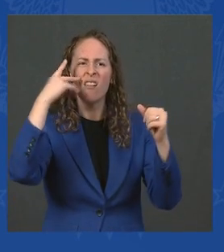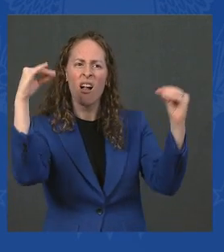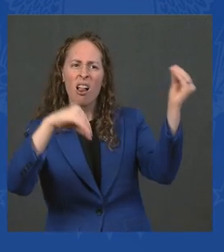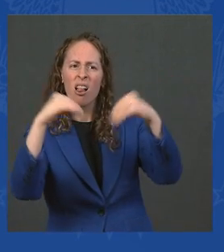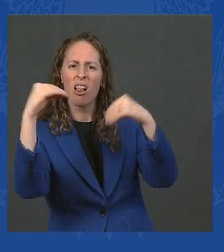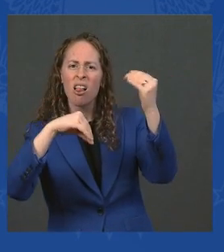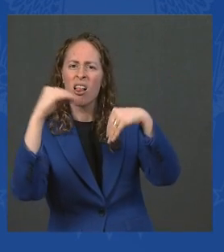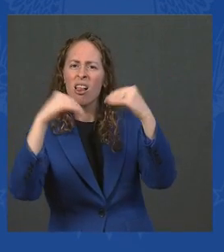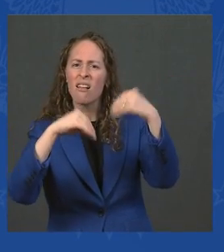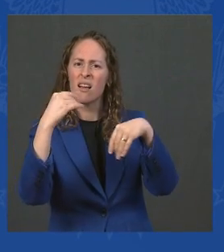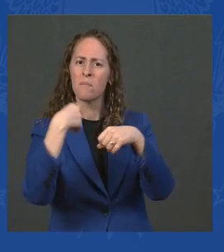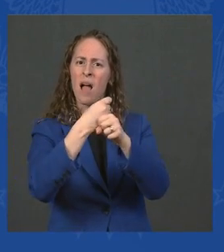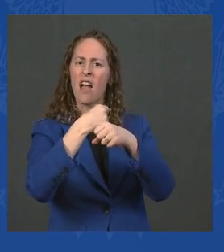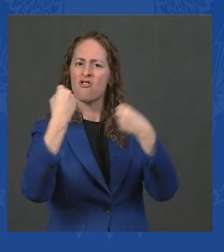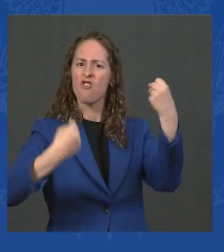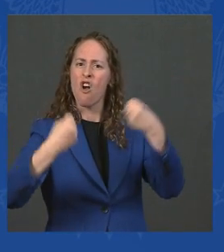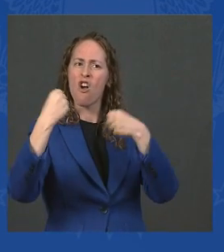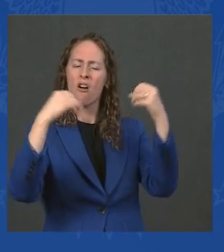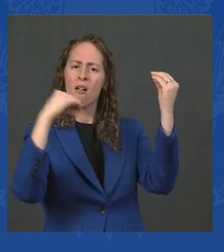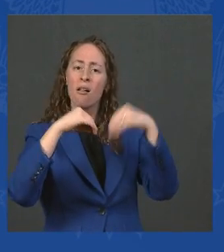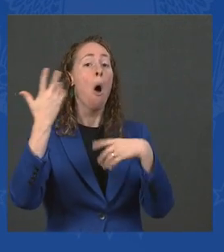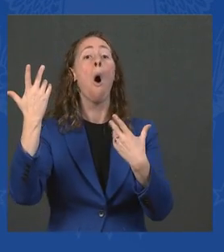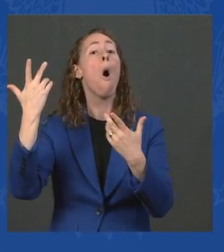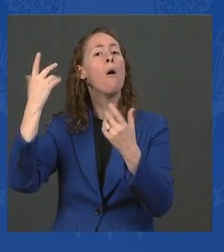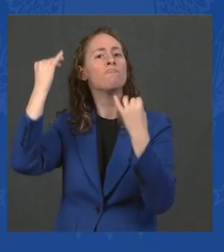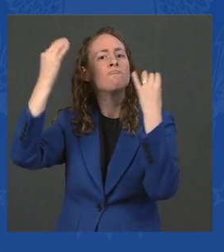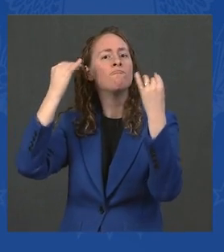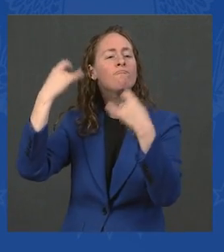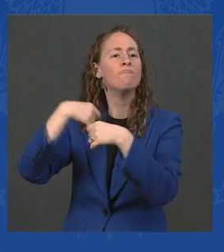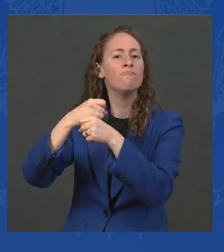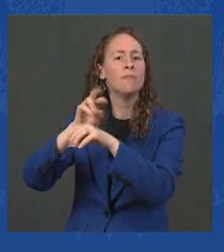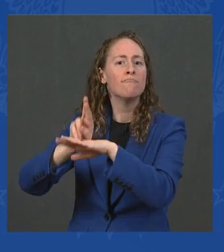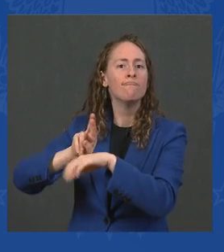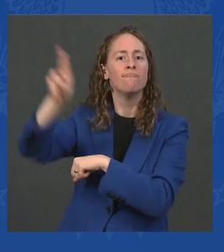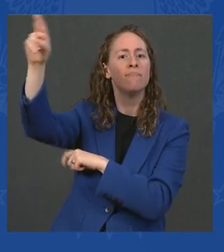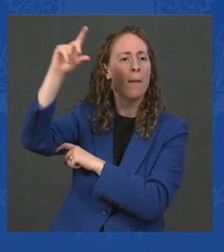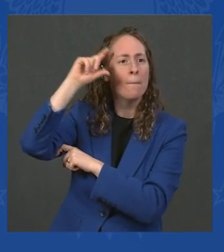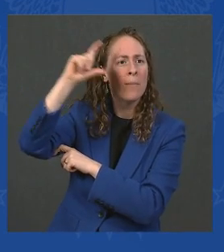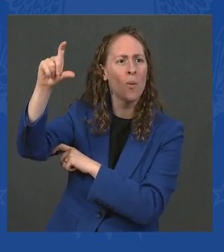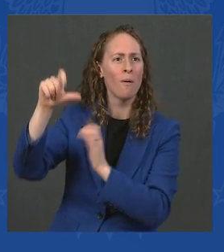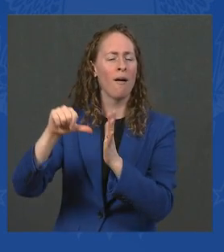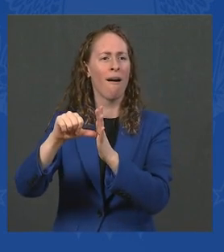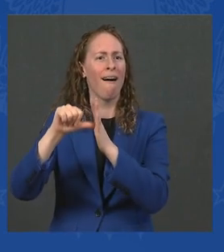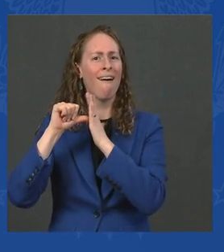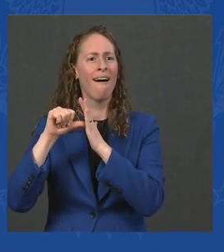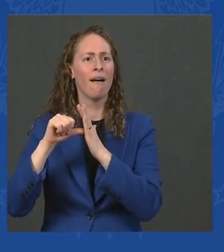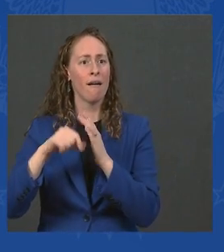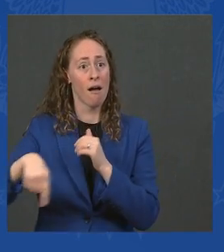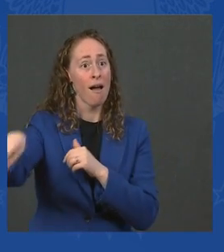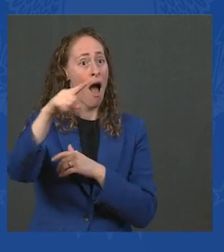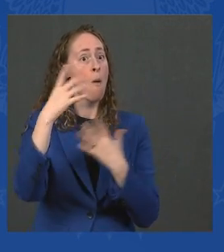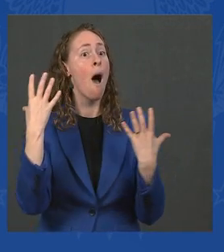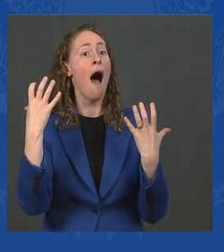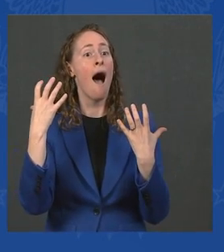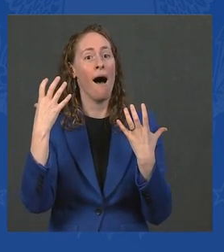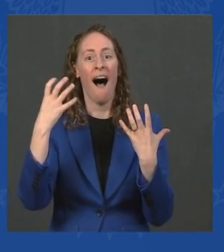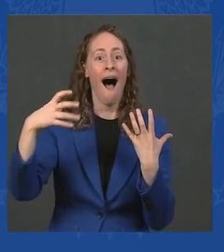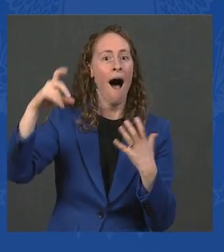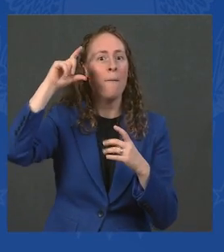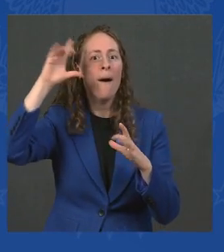I really mean it. And I asked them -- I said, "How many of you want to go to the Moon?" And everybody but one said they wanted to go to the Moon. I asked, "How many want to go to Mars?"